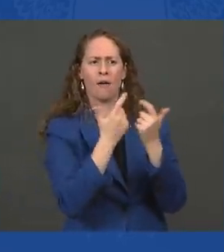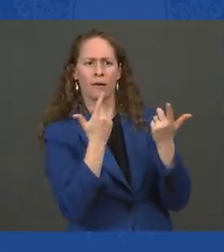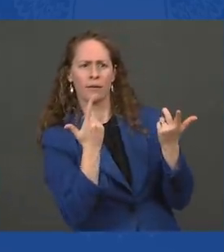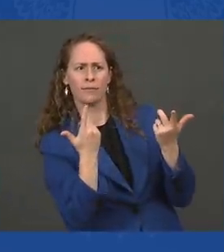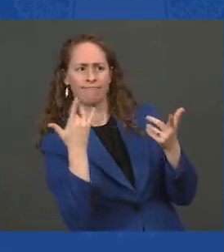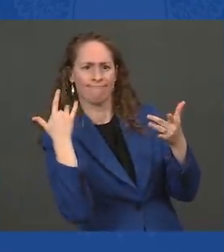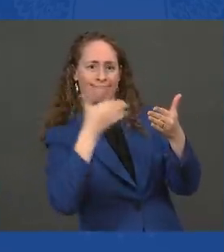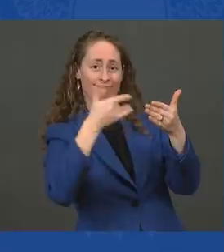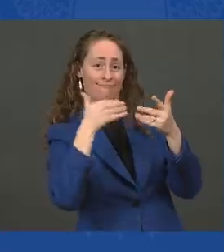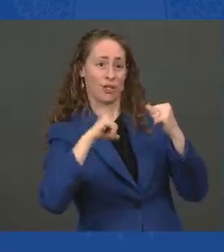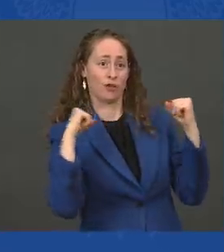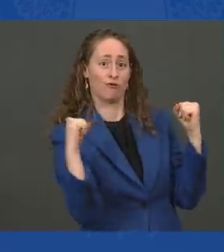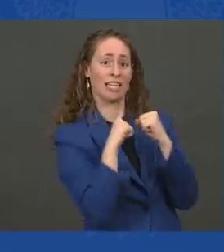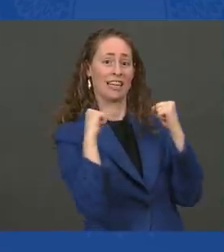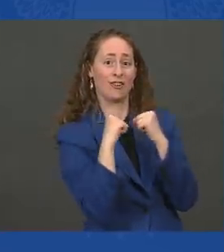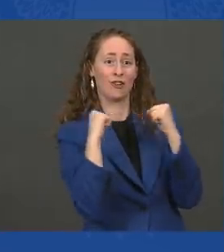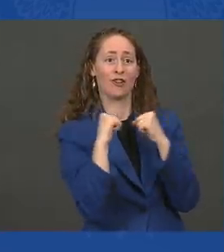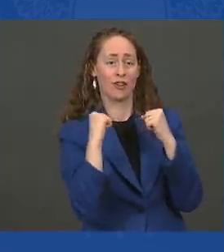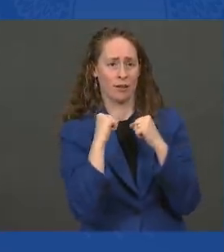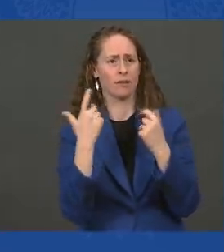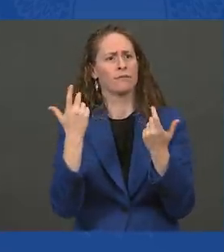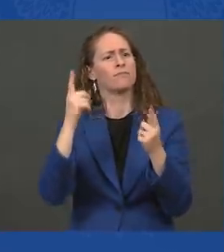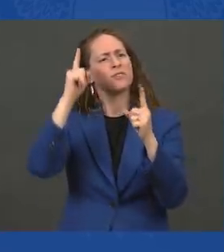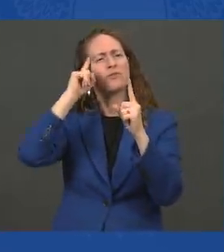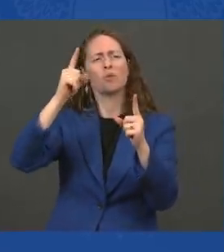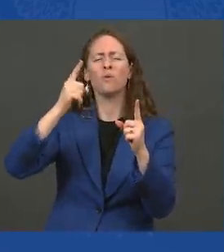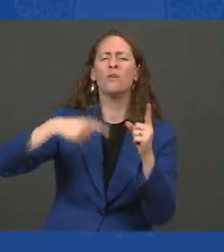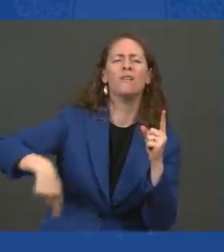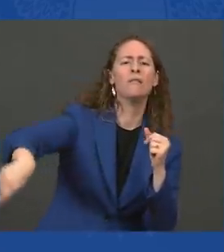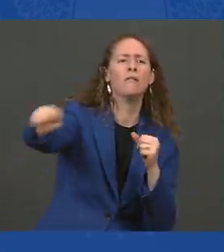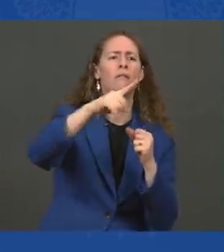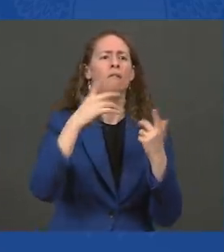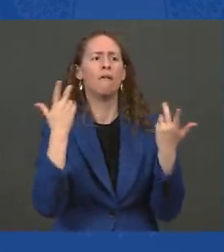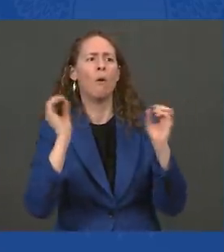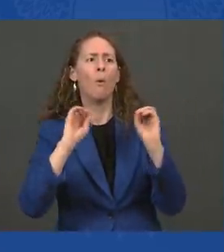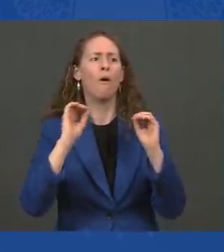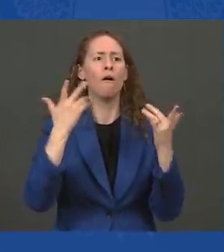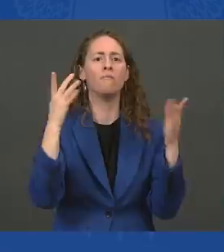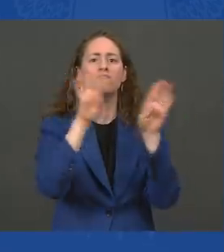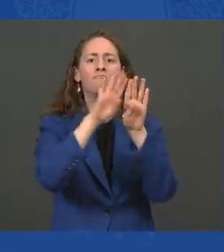boosters, testing, and more. I promised every American that there will be --